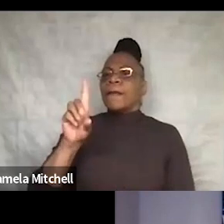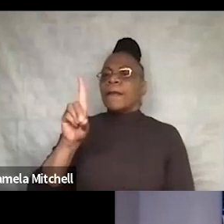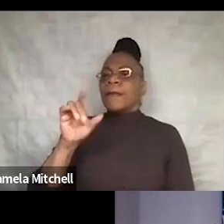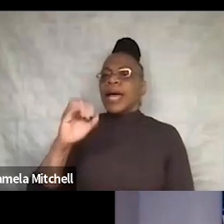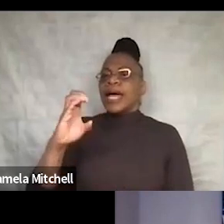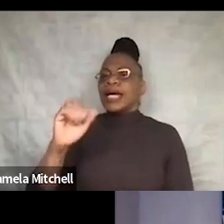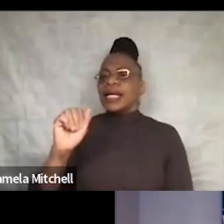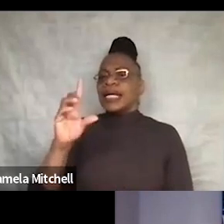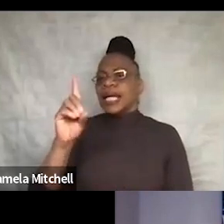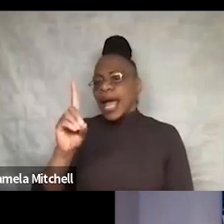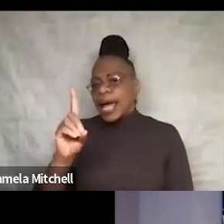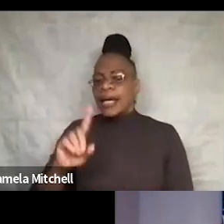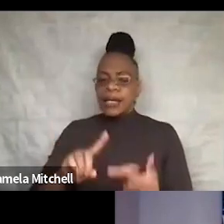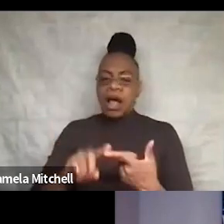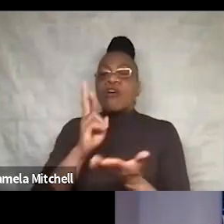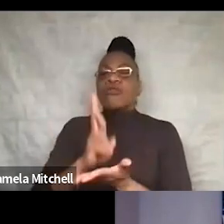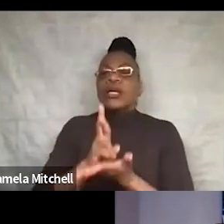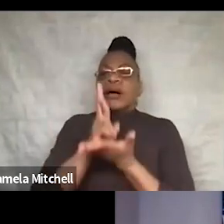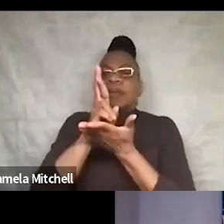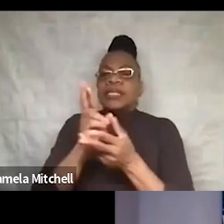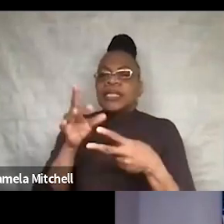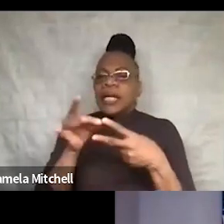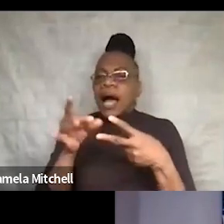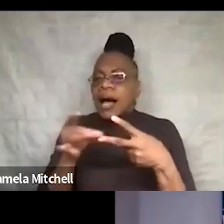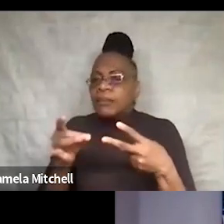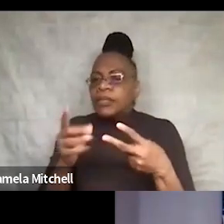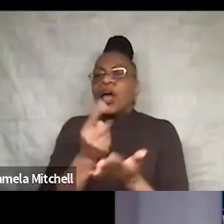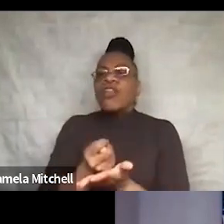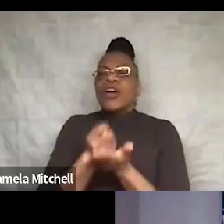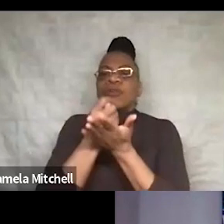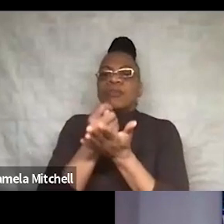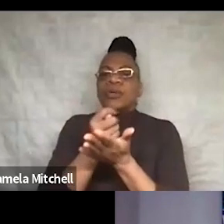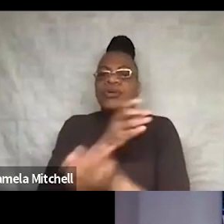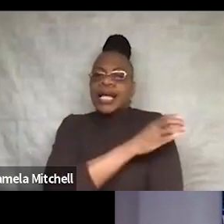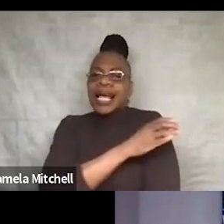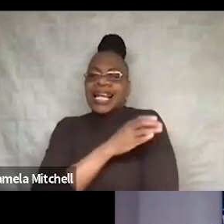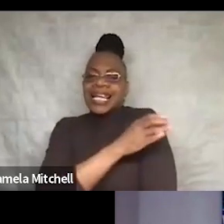for those therapeutic and clinical services, so that's that piece.